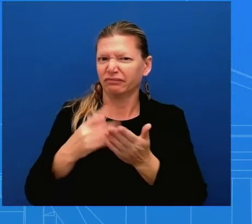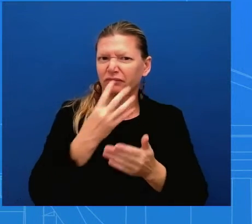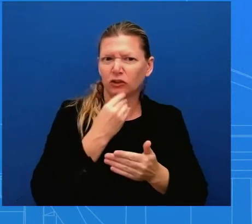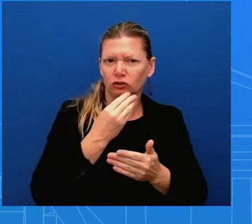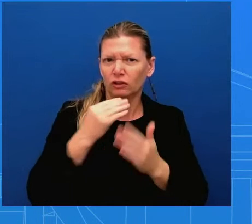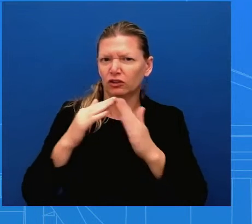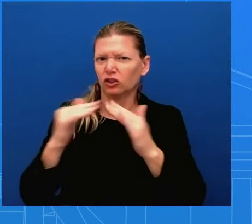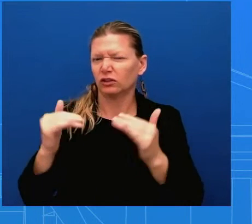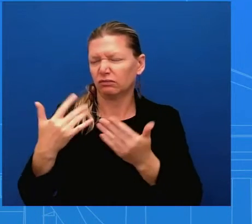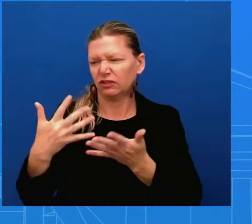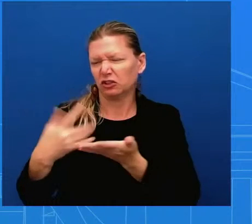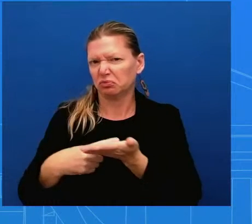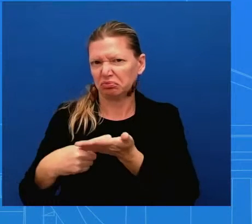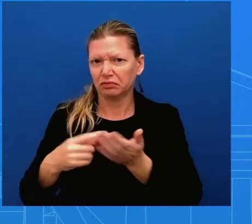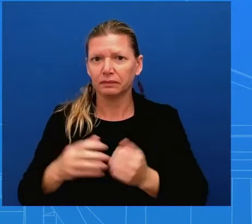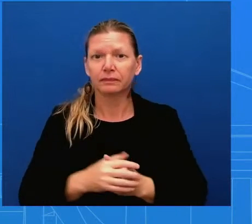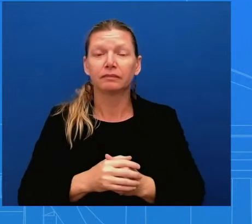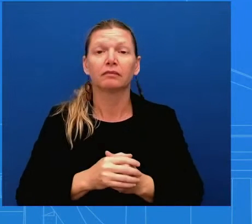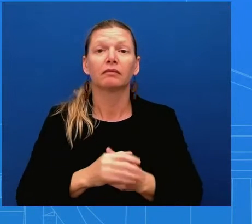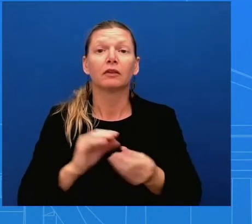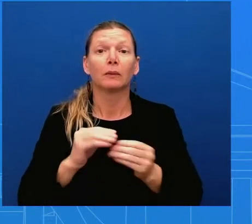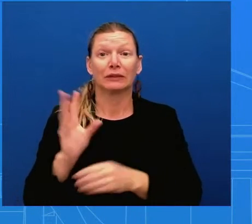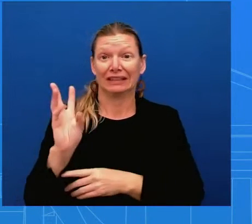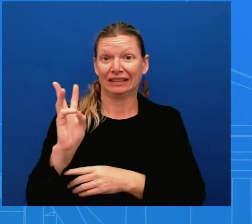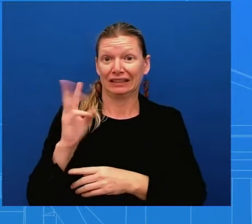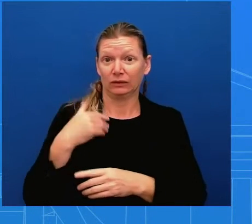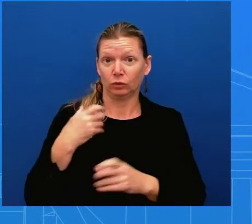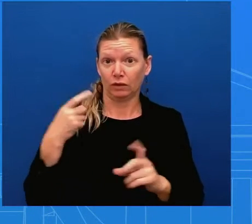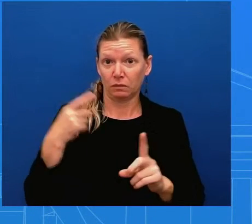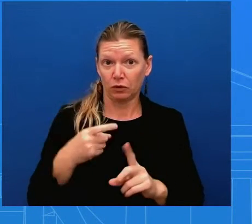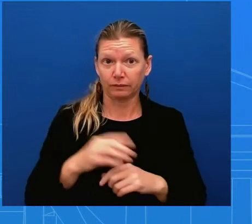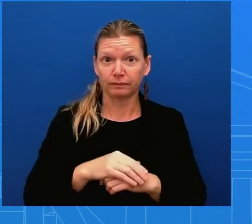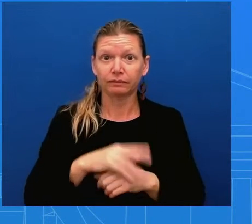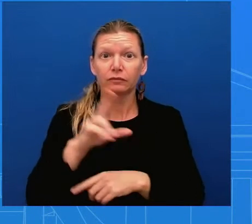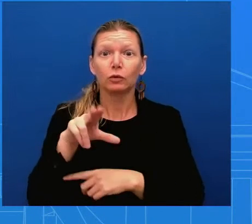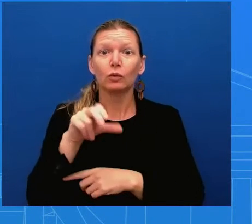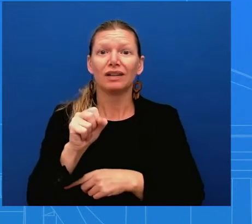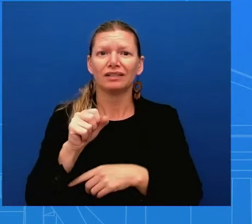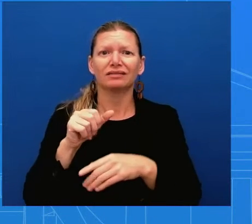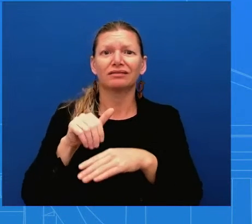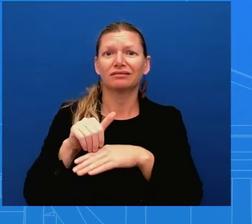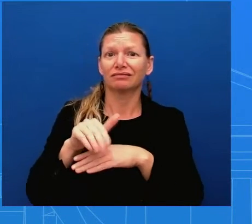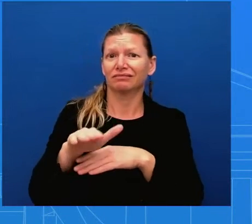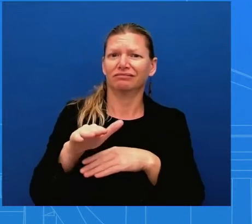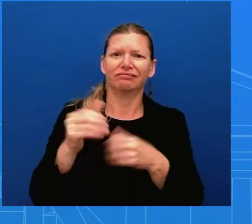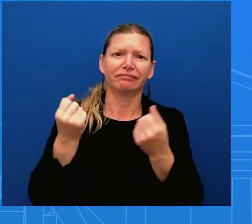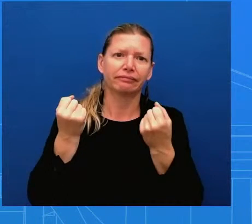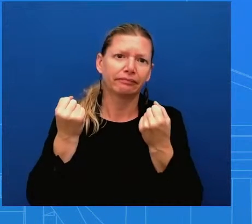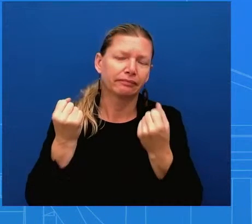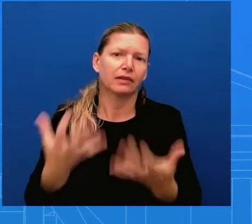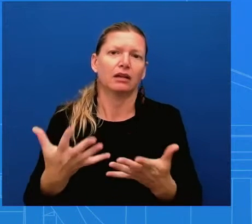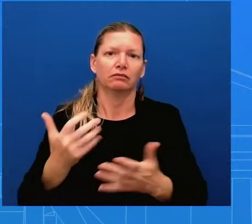to defend itself against all threats, including Hamas, Hezbollah, and Iran and its other proxies.